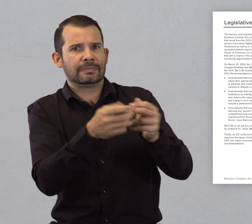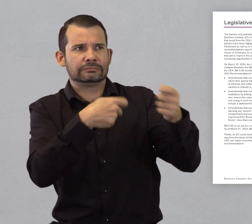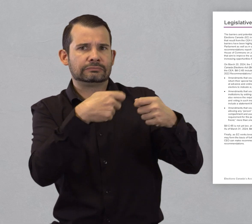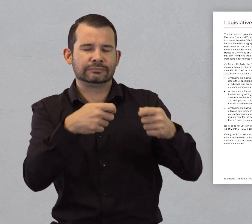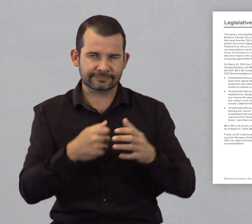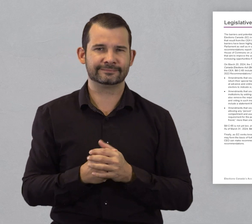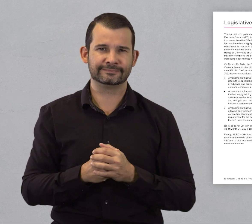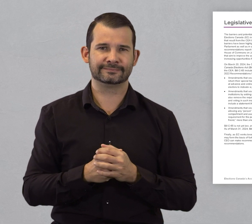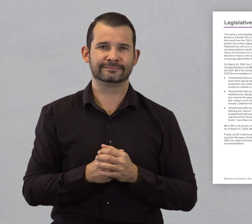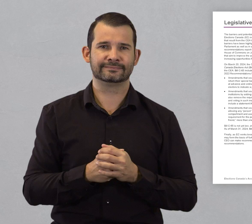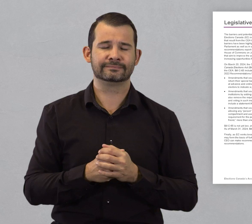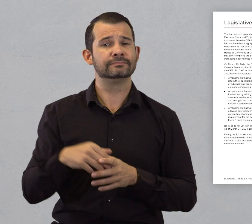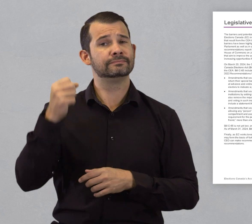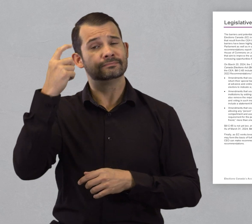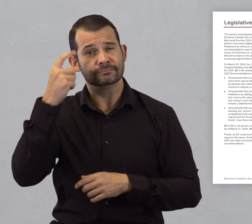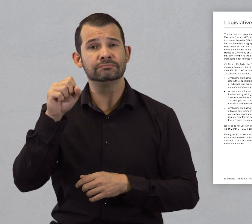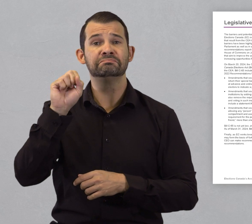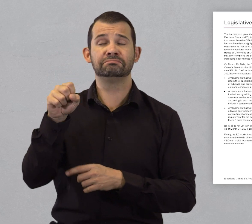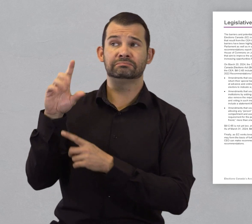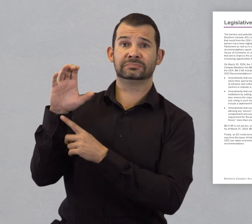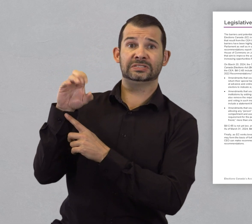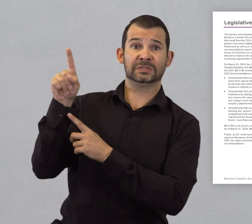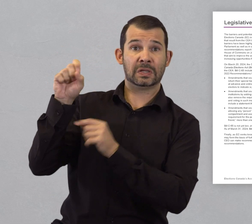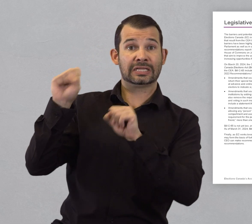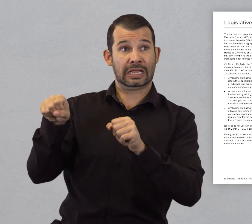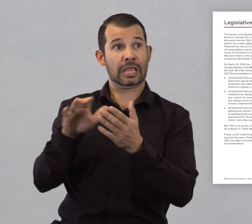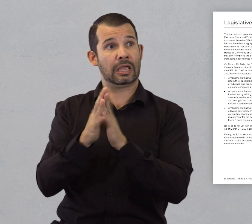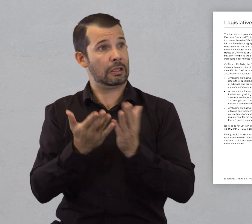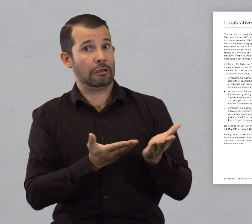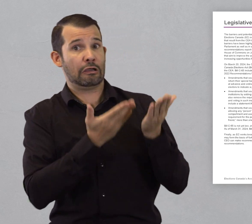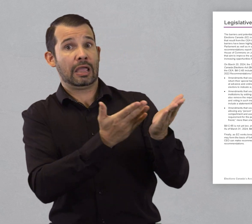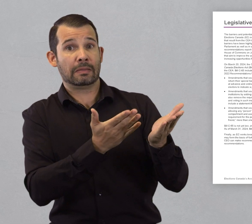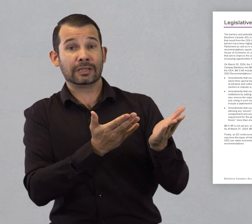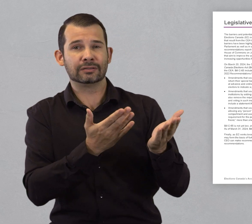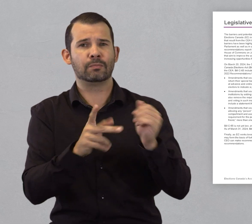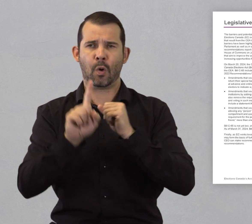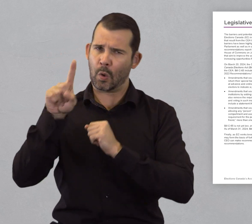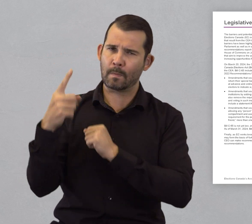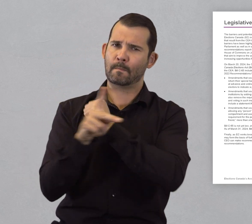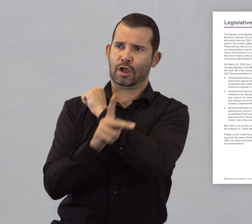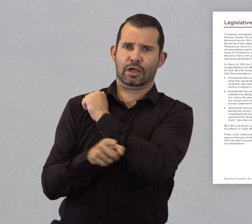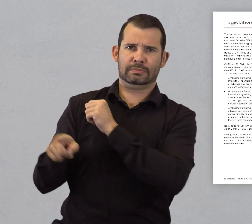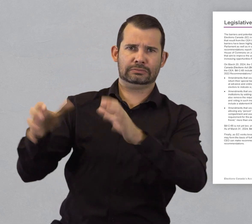amendments. However, while the CEO can make recommendations, only Parliament can decide